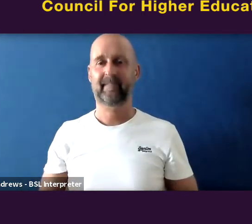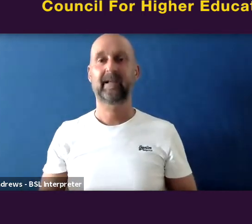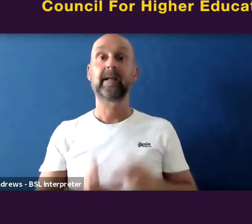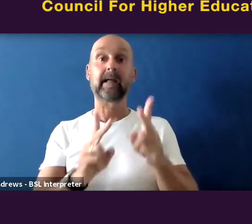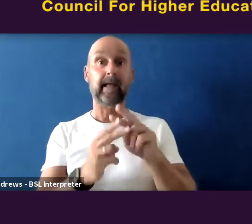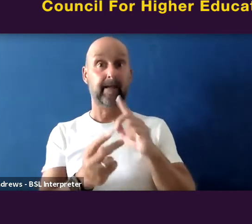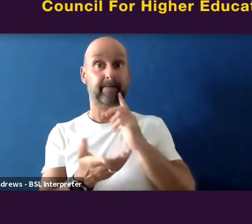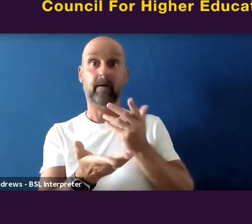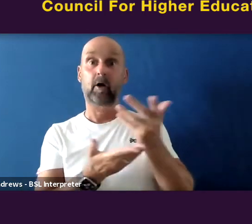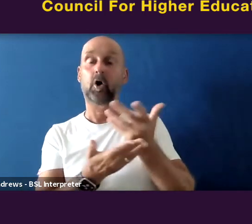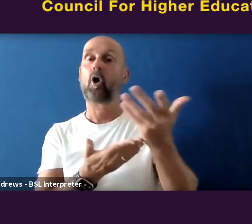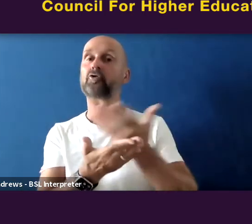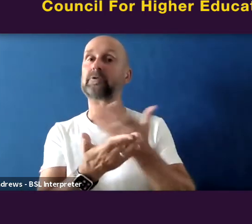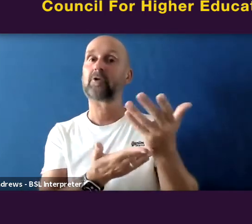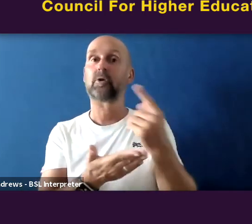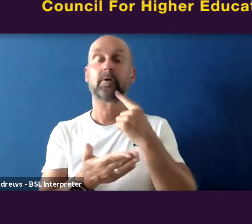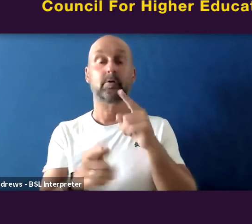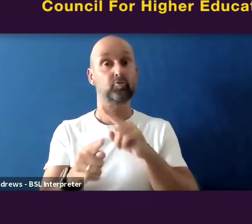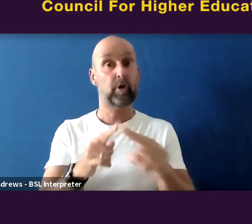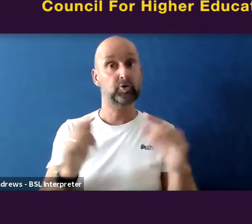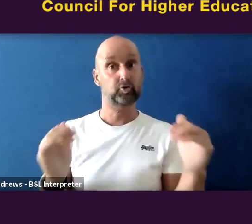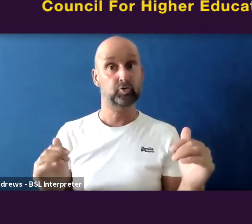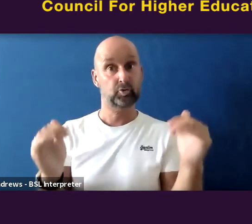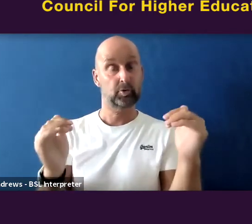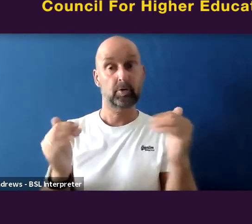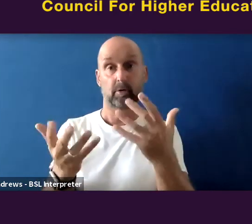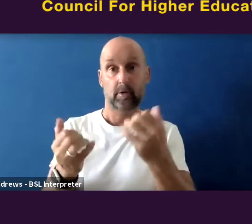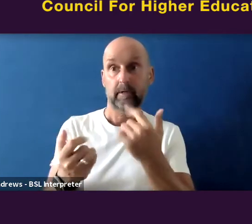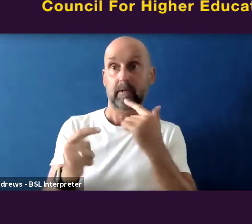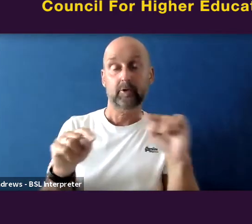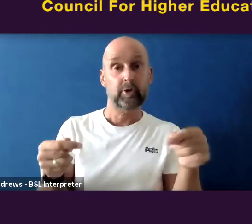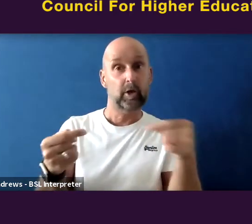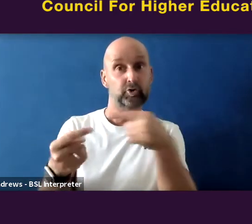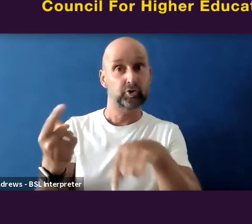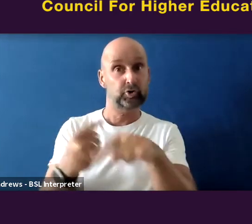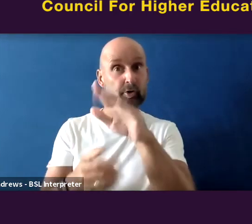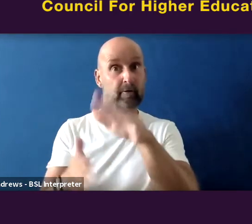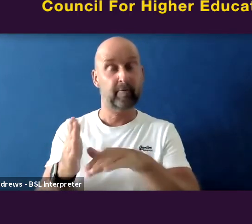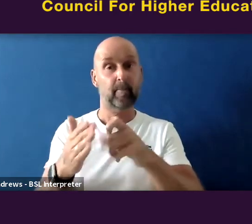intends to address ‘challenges for students arising from the coronavirus pandemic’,